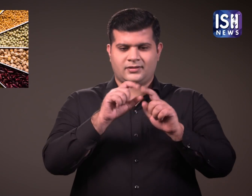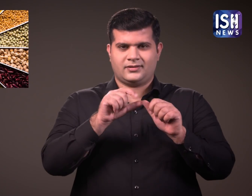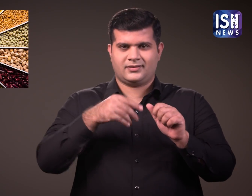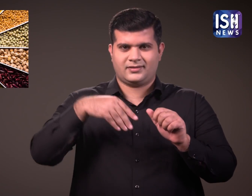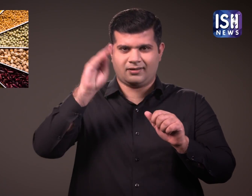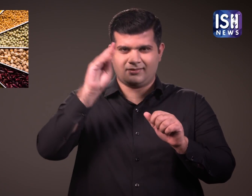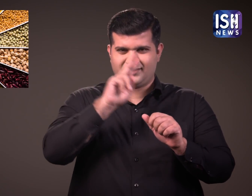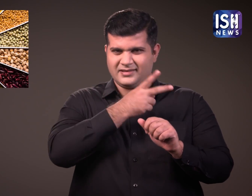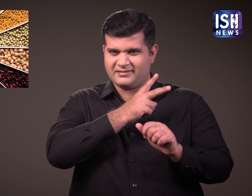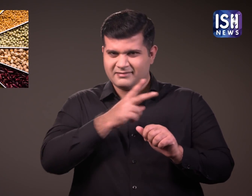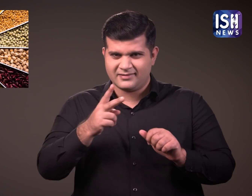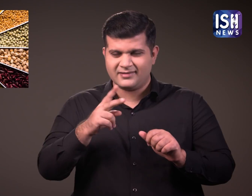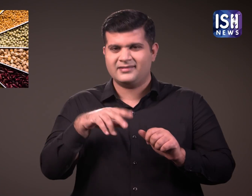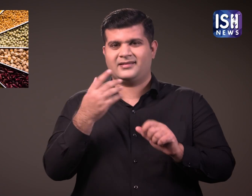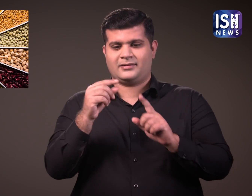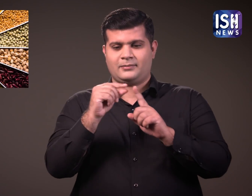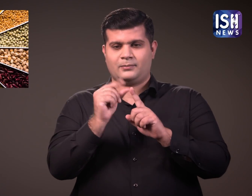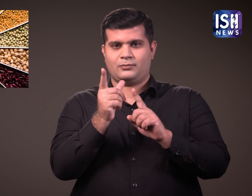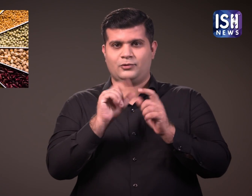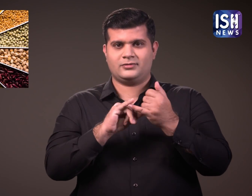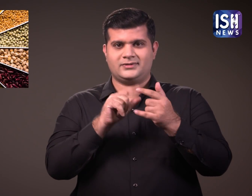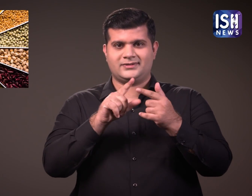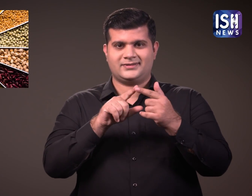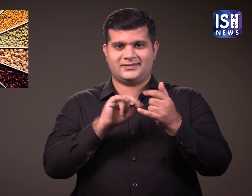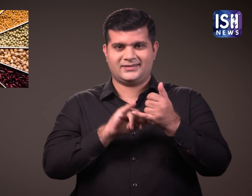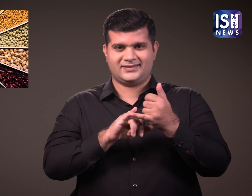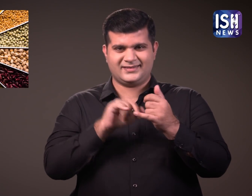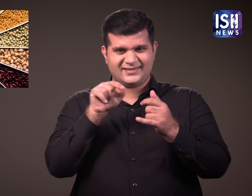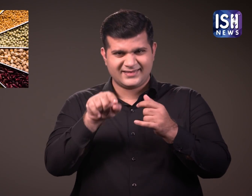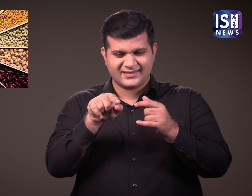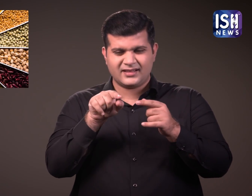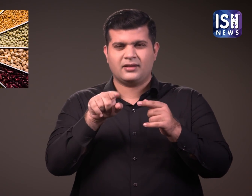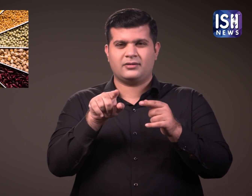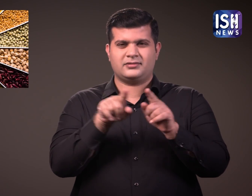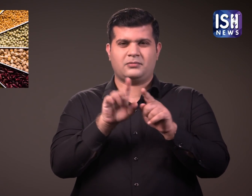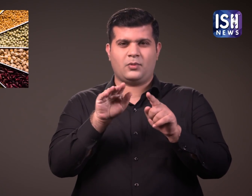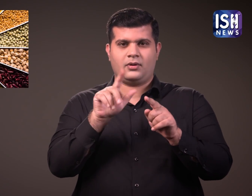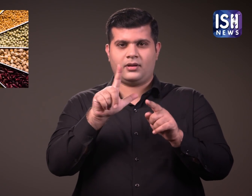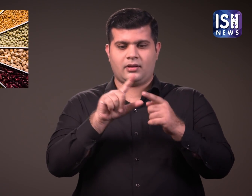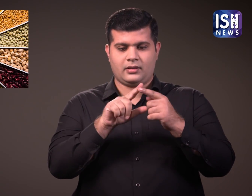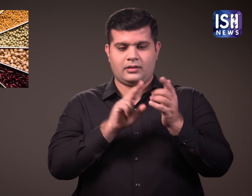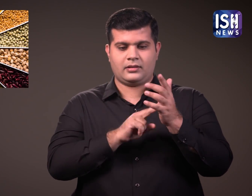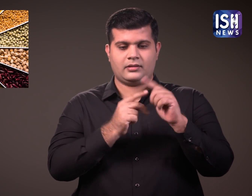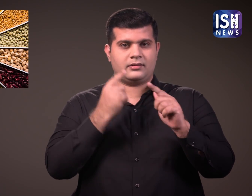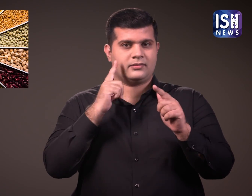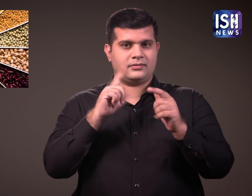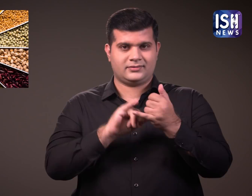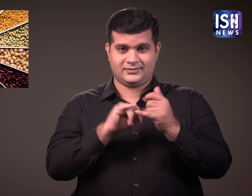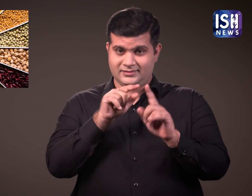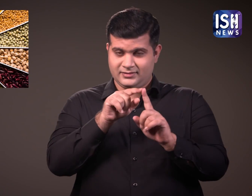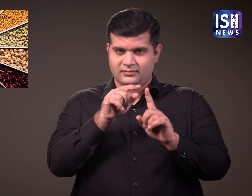Different types of dals and pulses are called lentils.